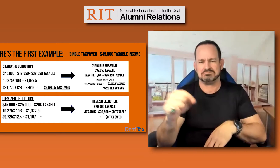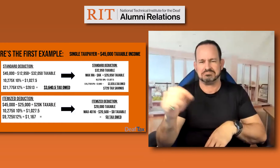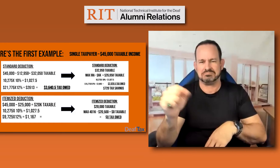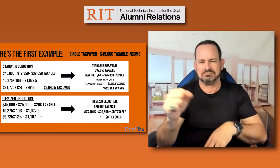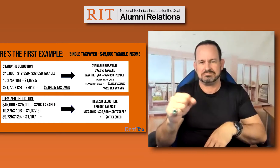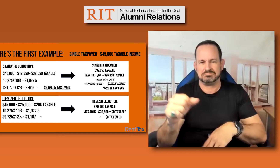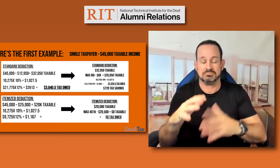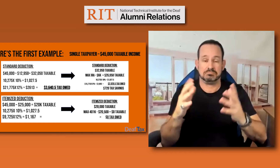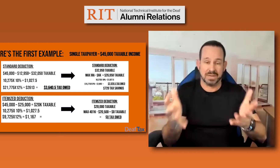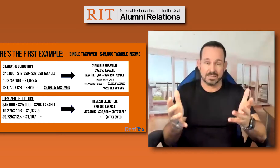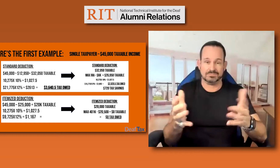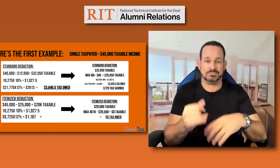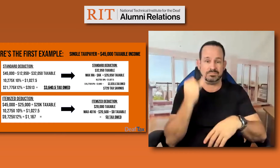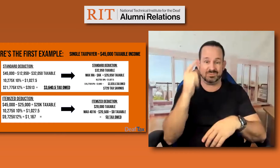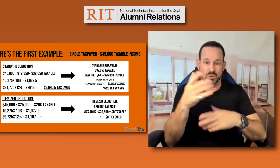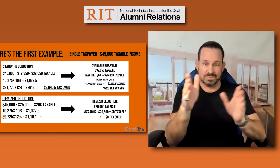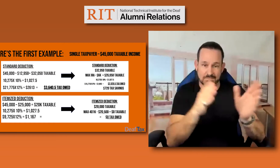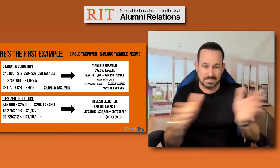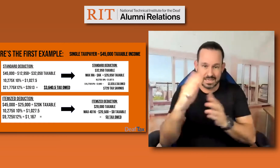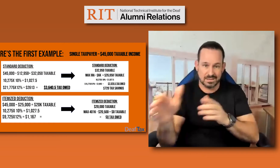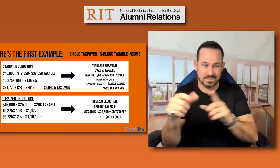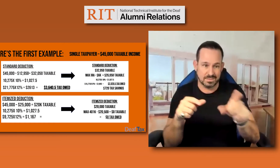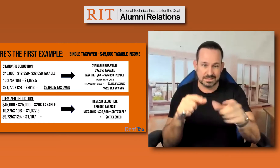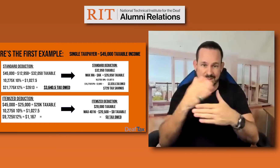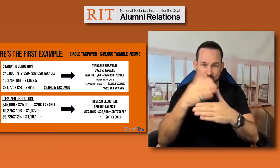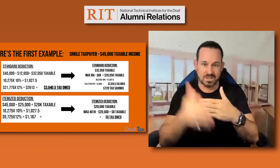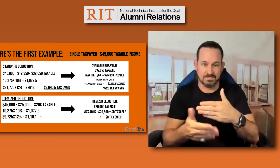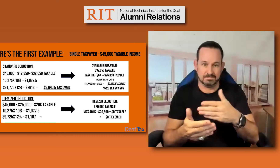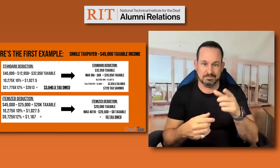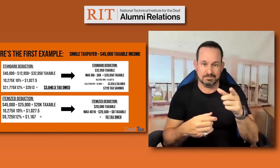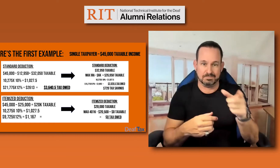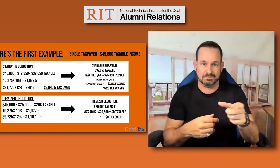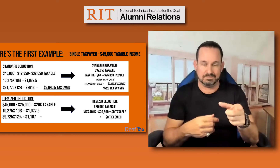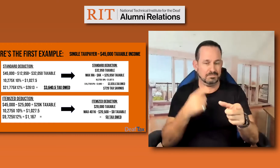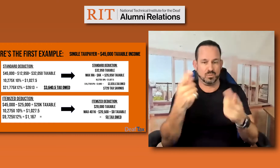on what withholding you are signed up for.